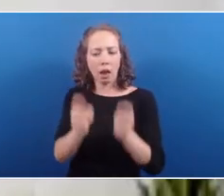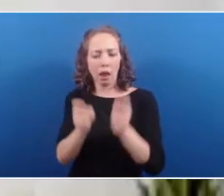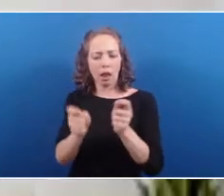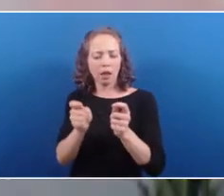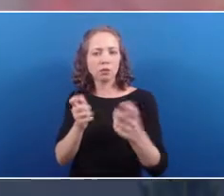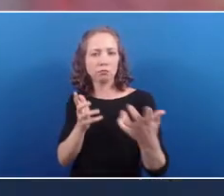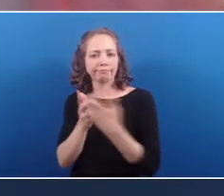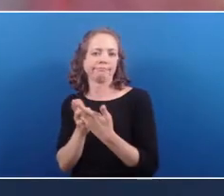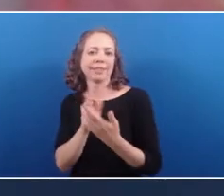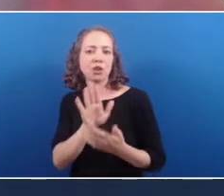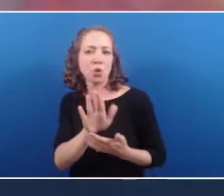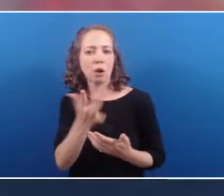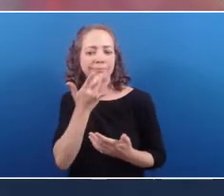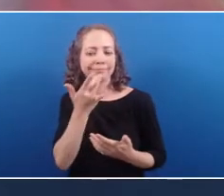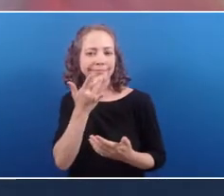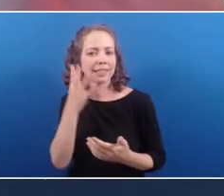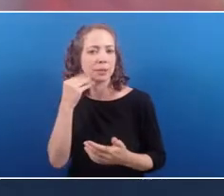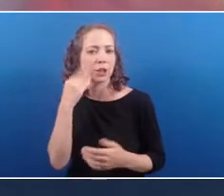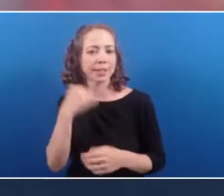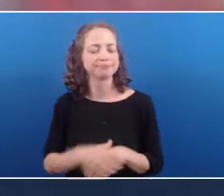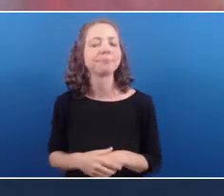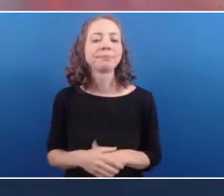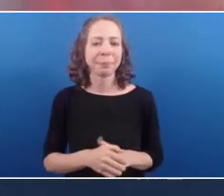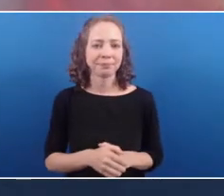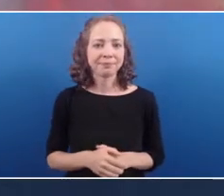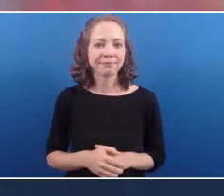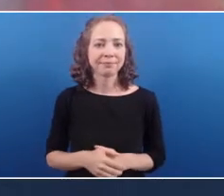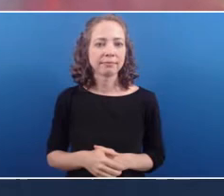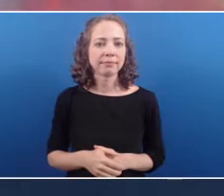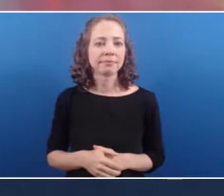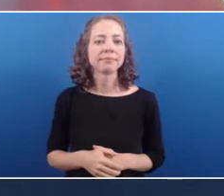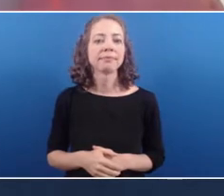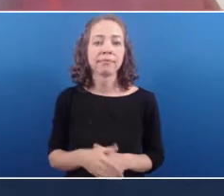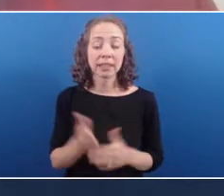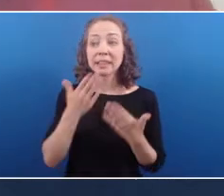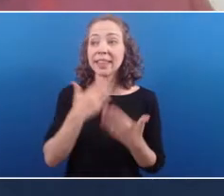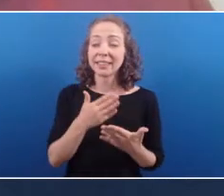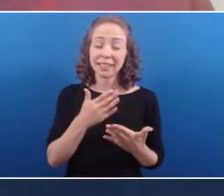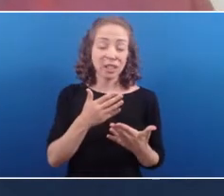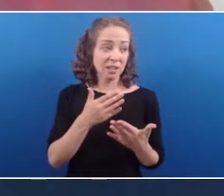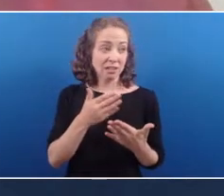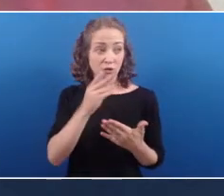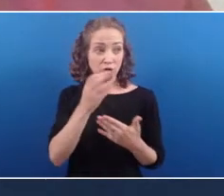Awesome, thanks, Hector. Crystal, do you have another question? I do. I have another one for Megan.